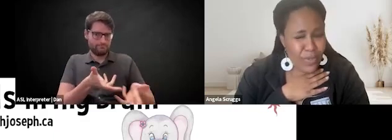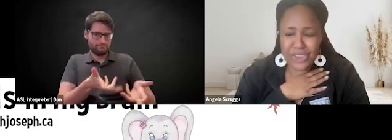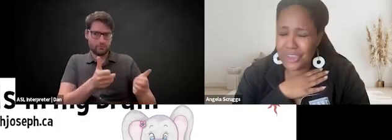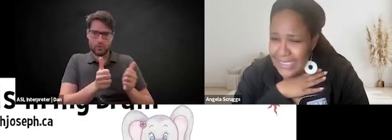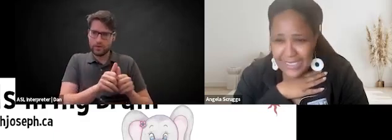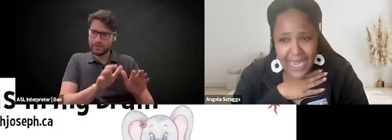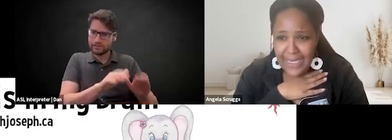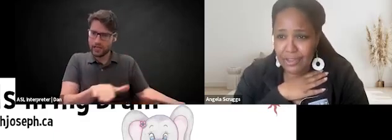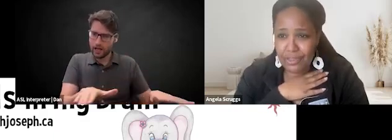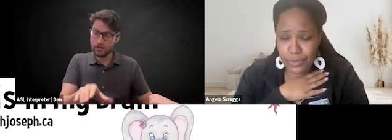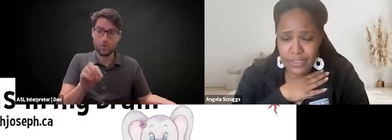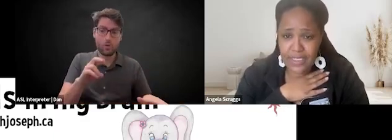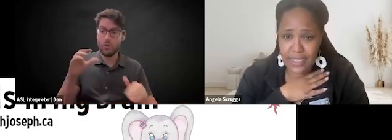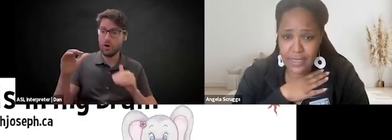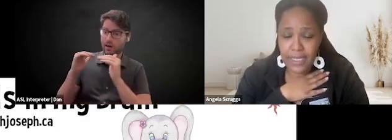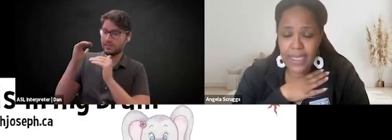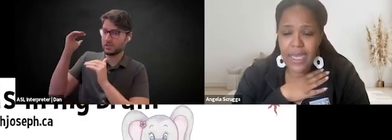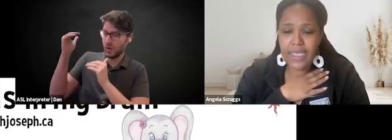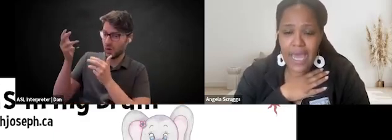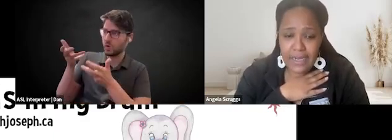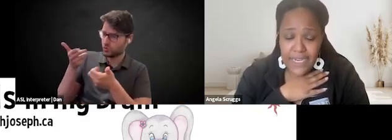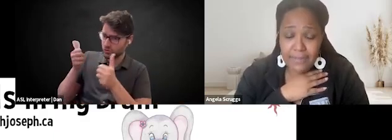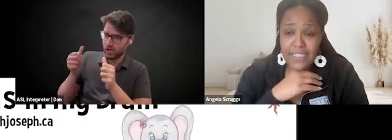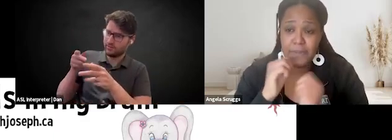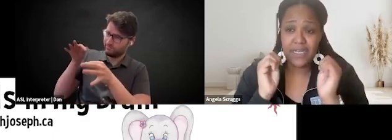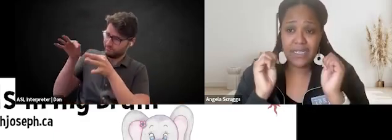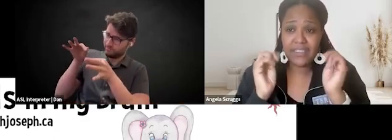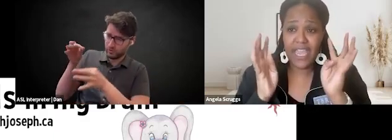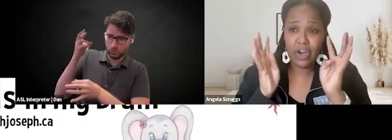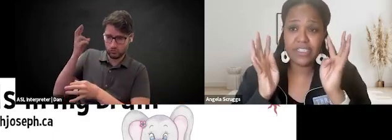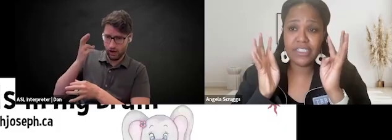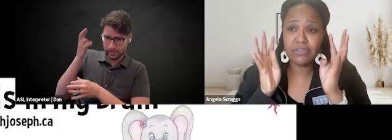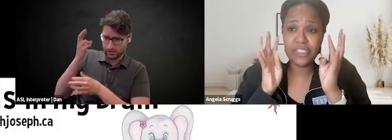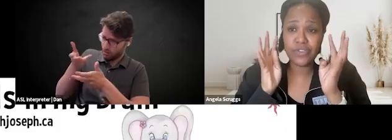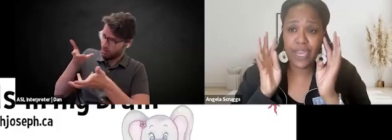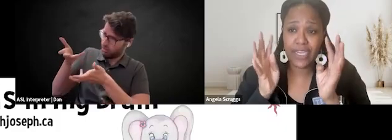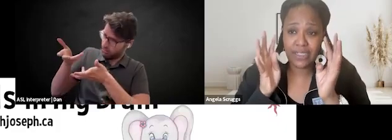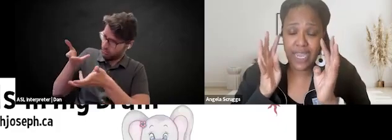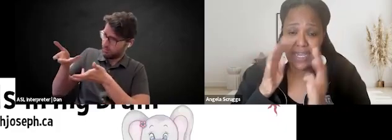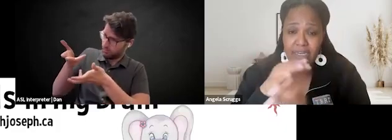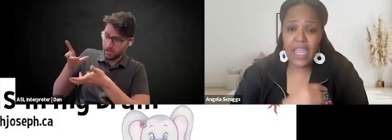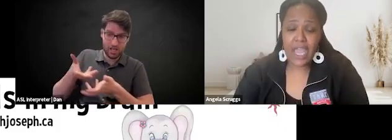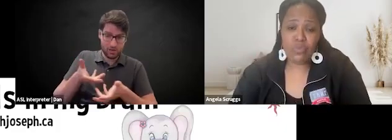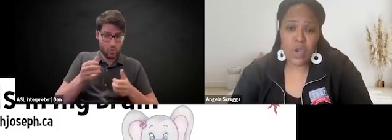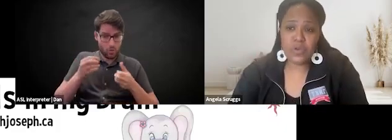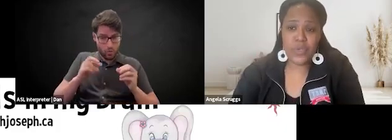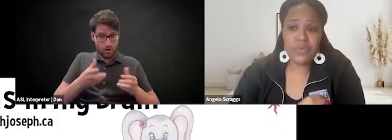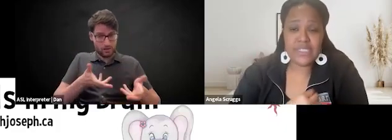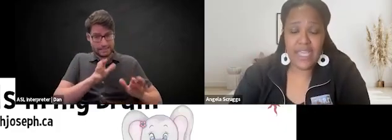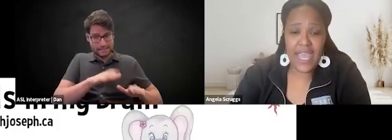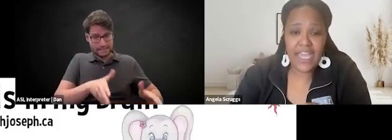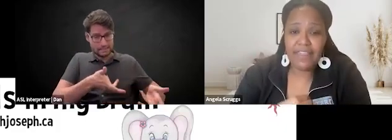and we're just not getting through to them, a lot of times it's because they are still dysregulated. And what we would say,